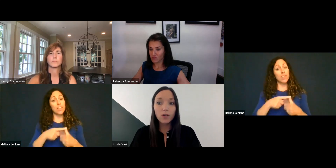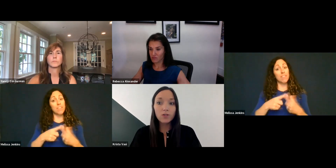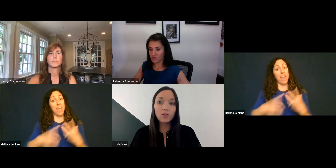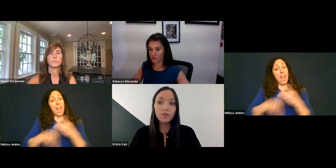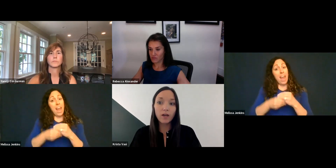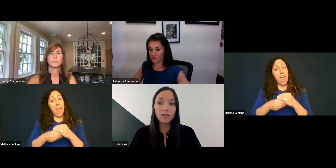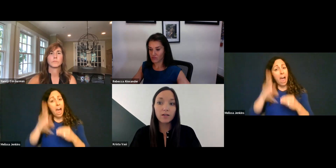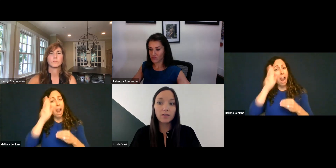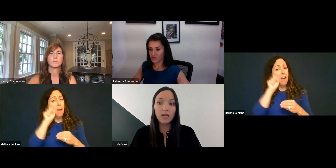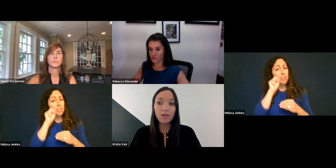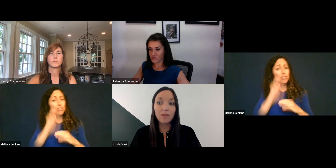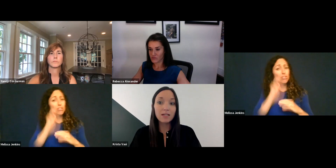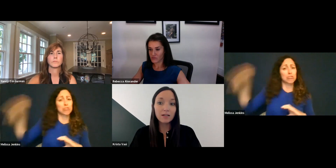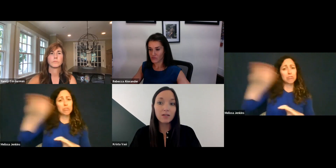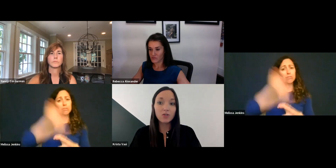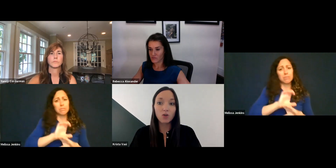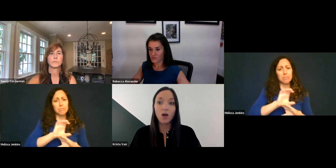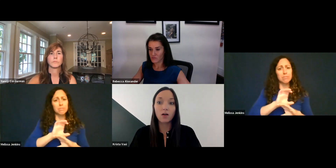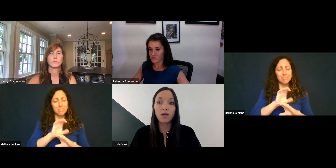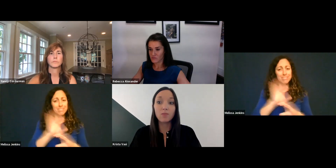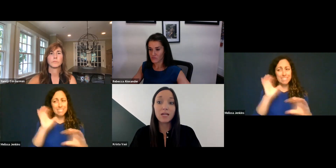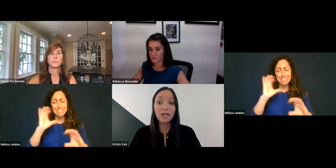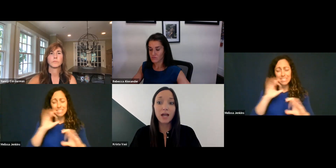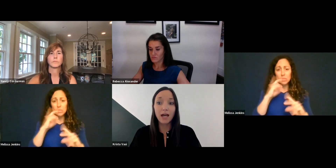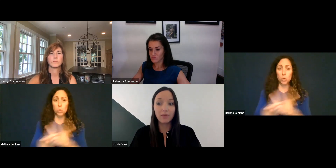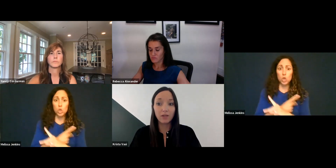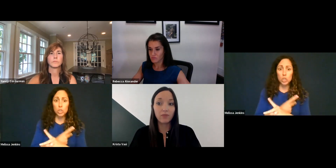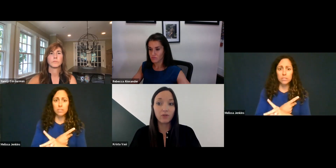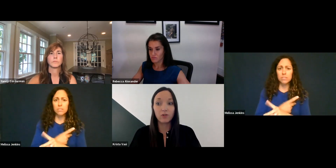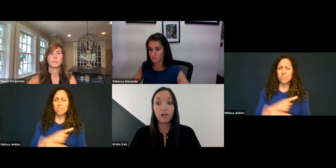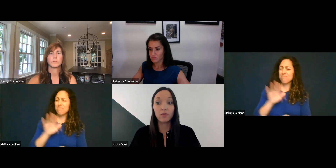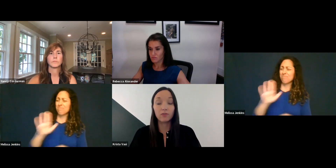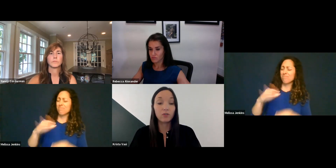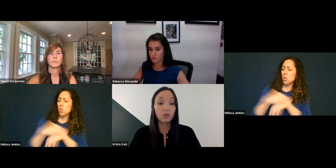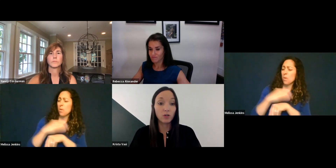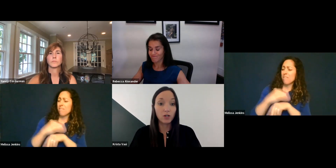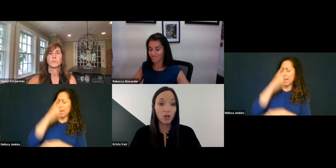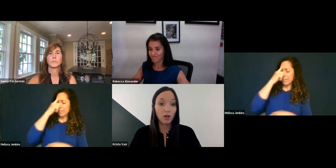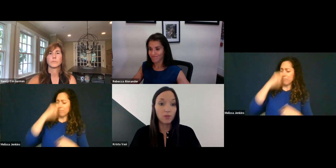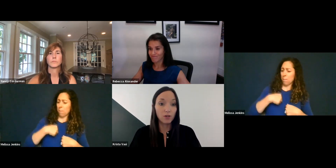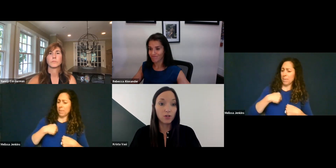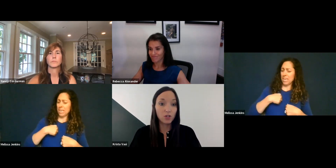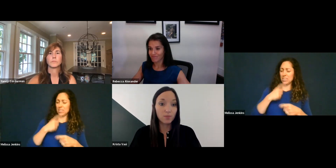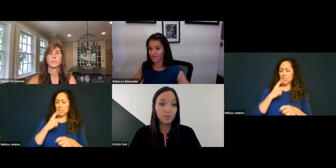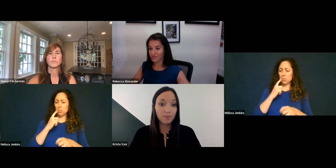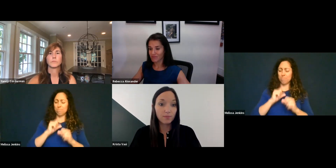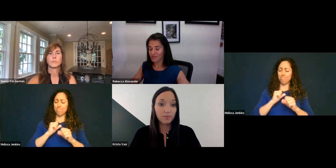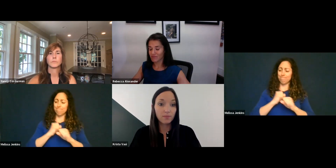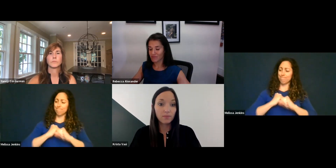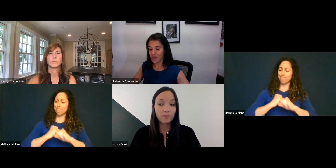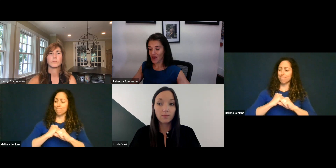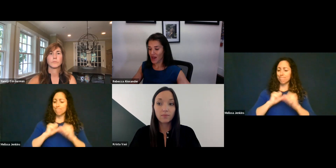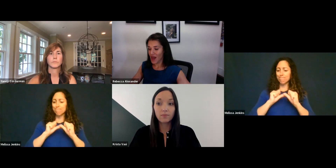What is your advice on staying mentally strong and being an advocate for yourself during a job search?